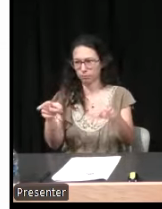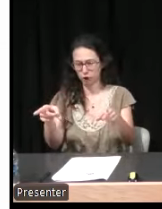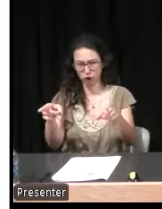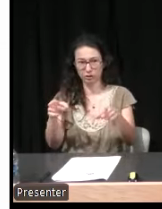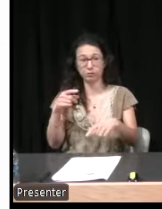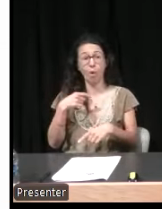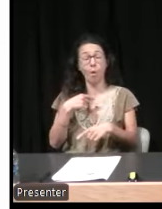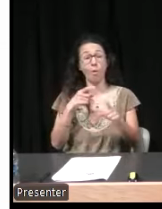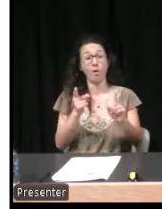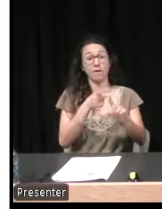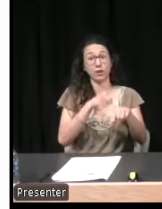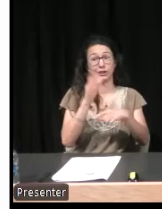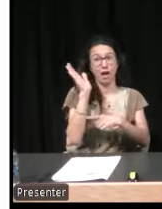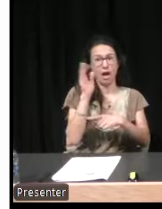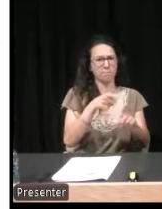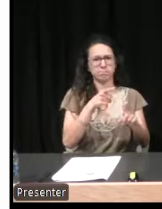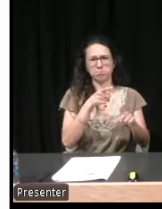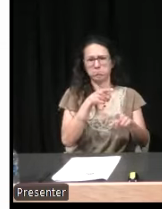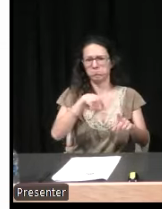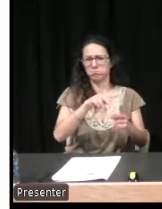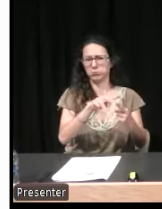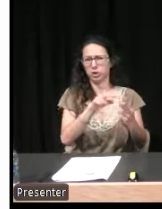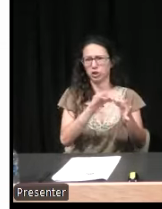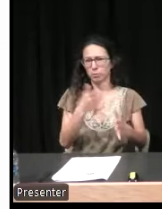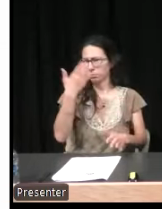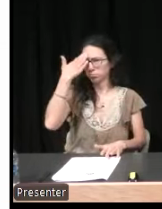a presentation and have one interpreter and then the next time I give the same presentation I have